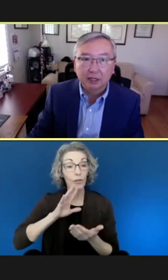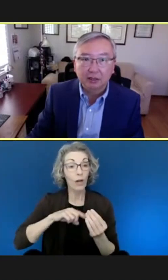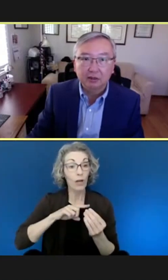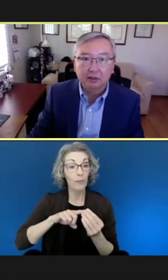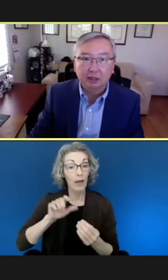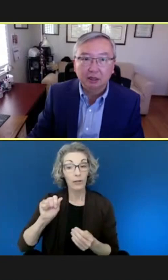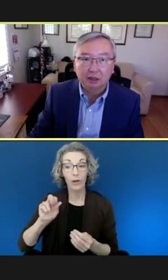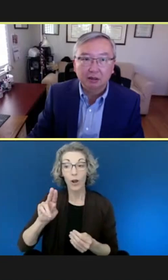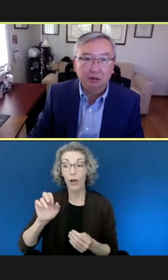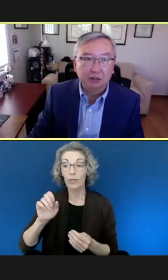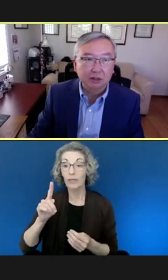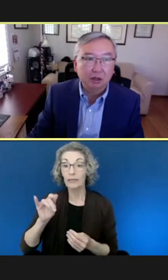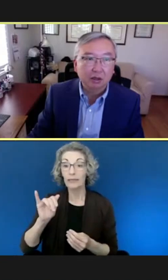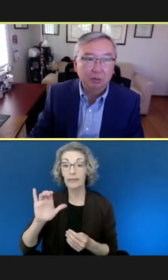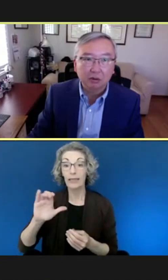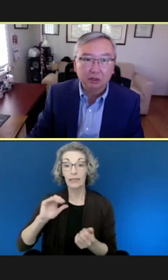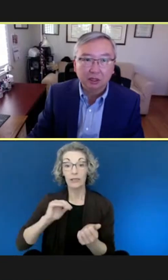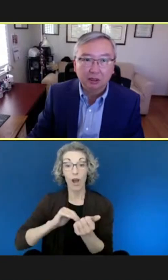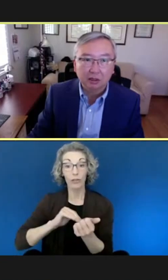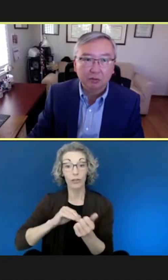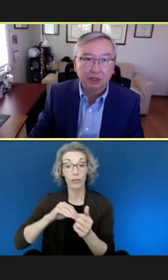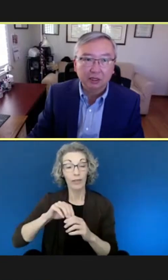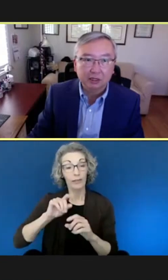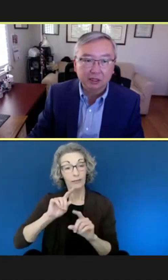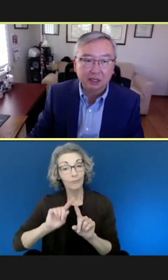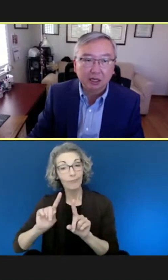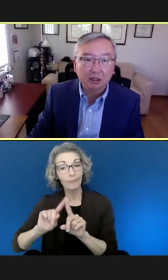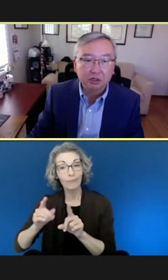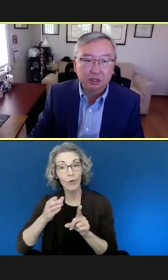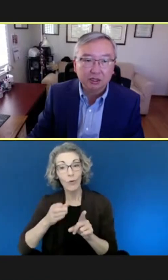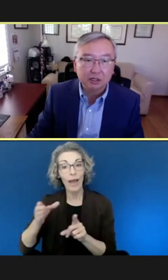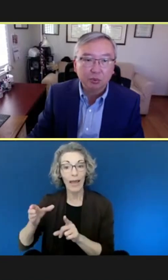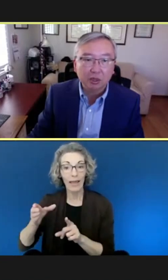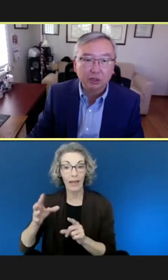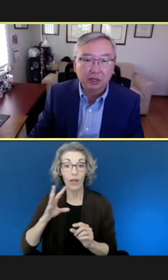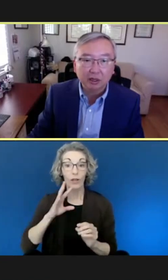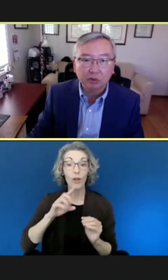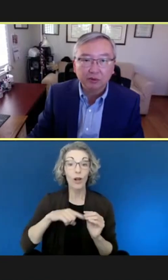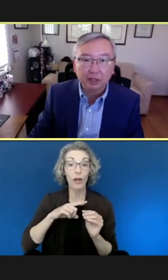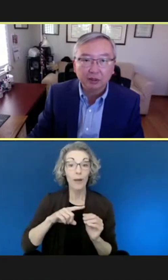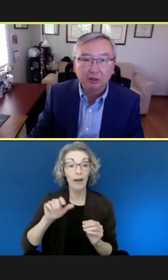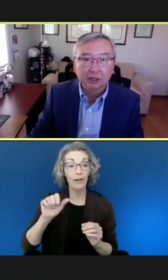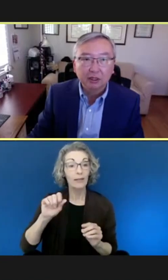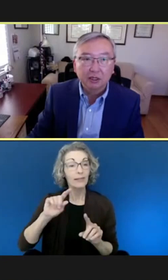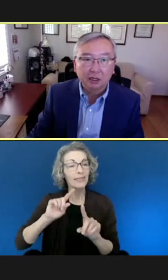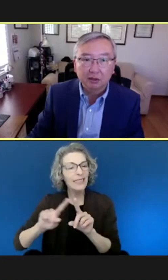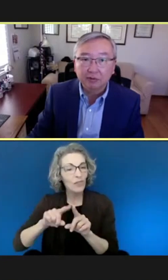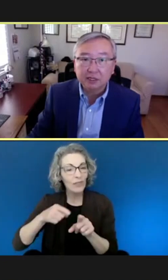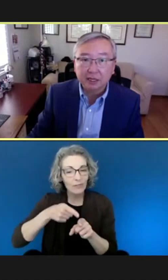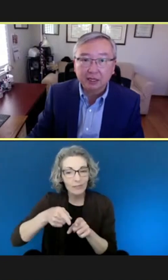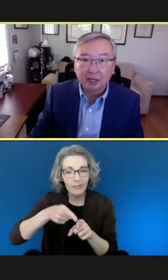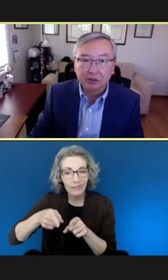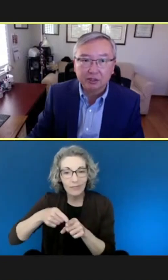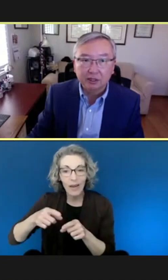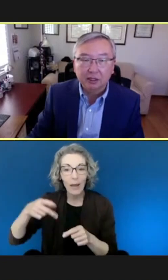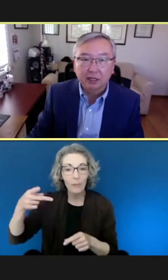And they talk about anesthesiologist, primary care provider, even psychiatrists.